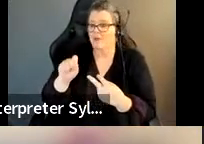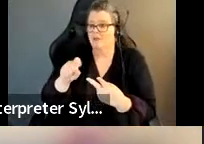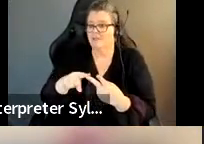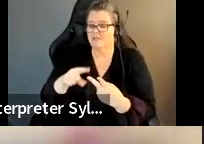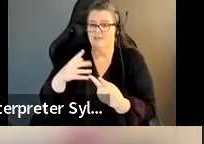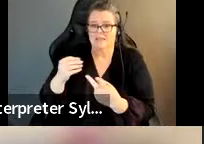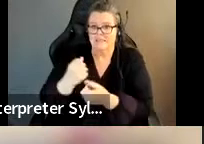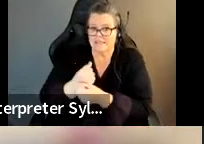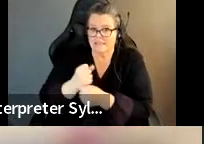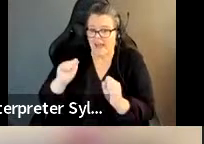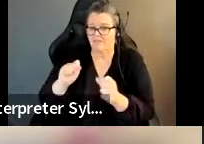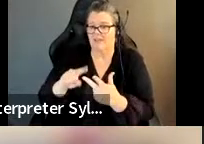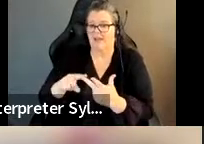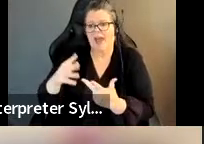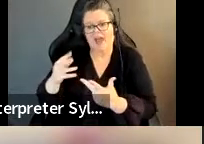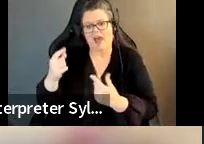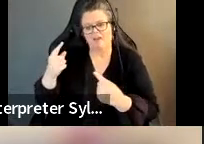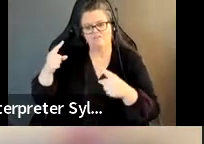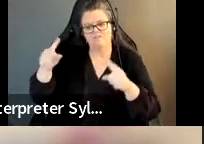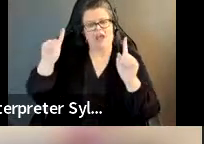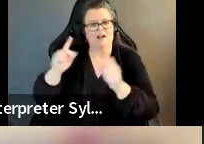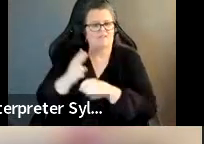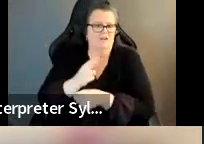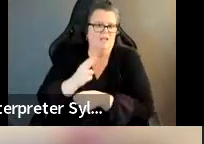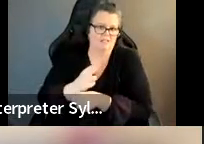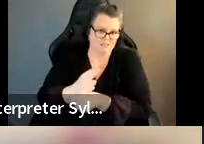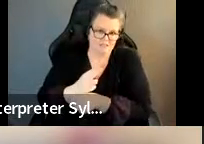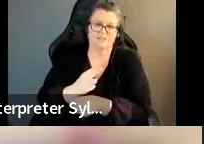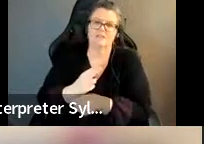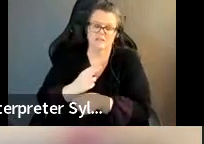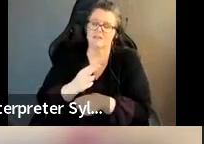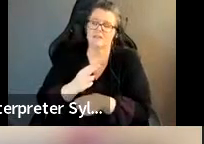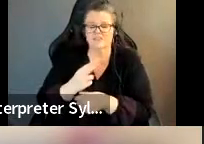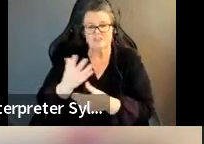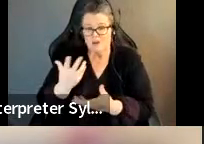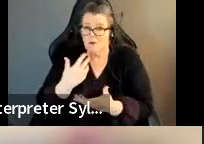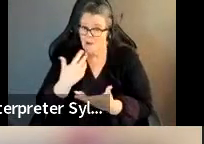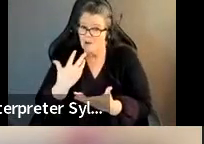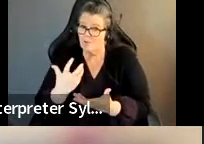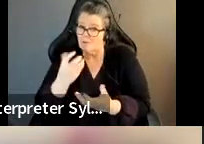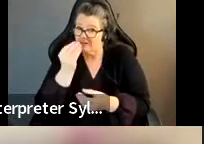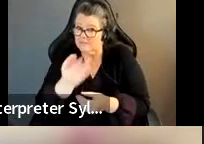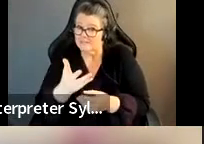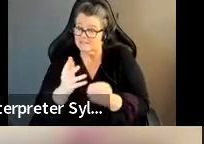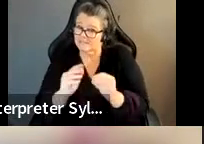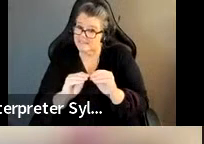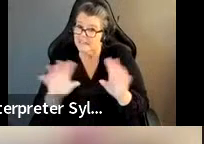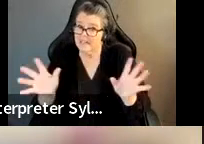So I just wanted to make it clear that these small adjustments at the lower end, when we're